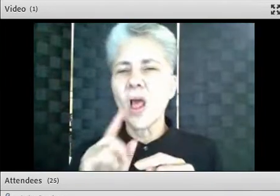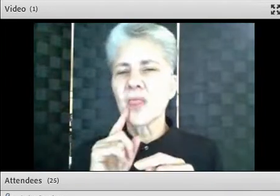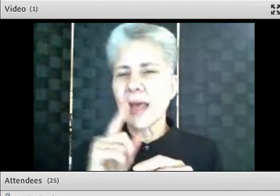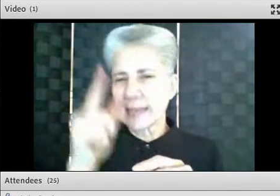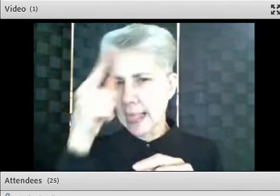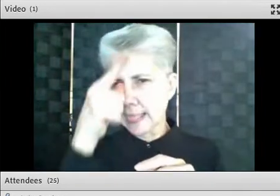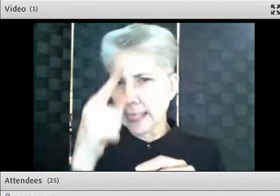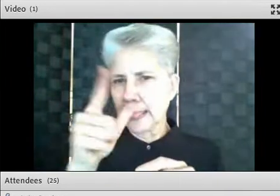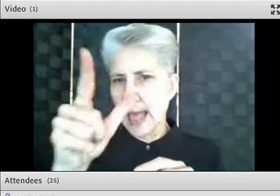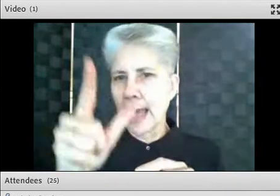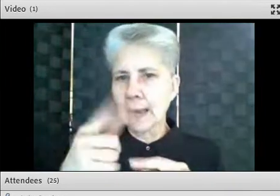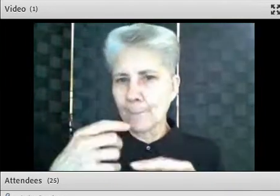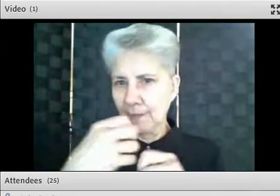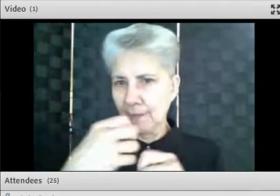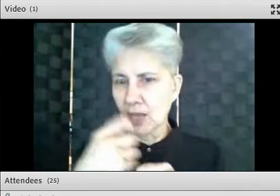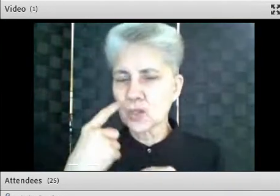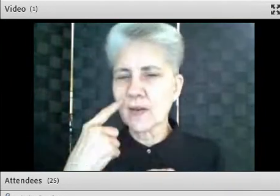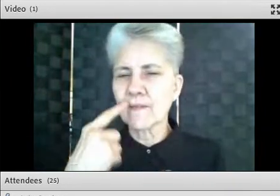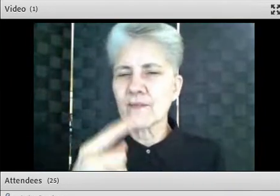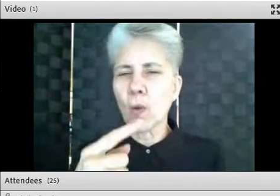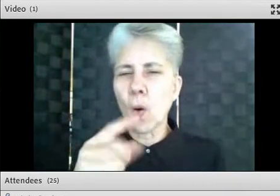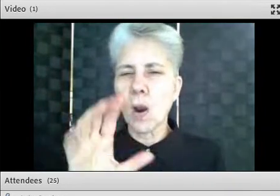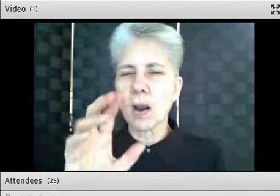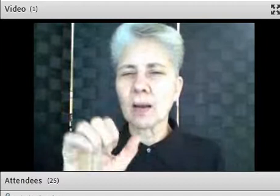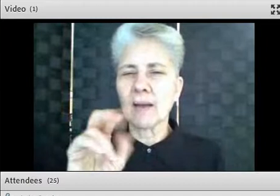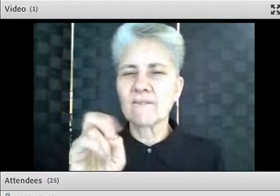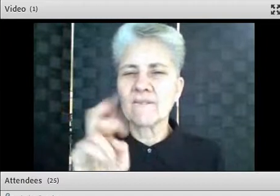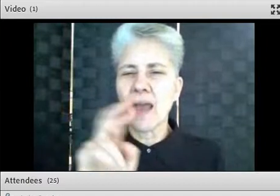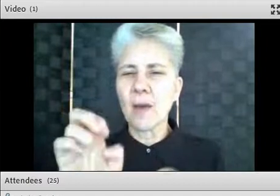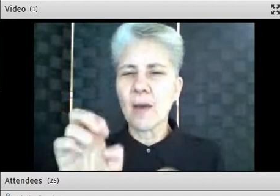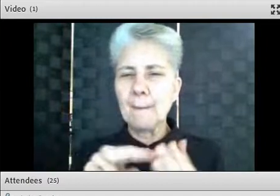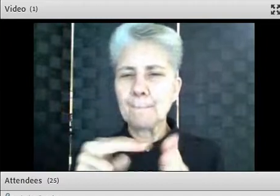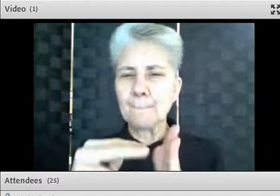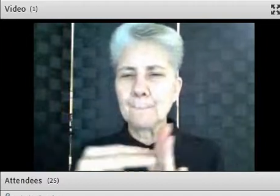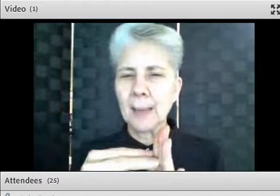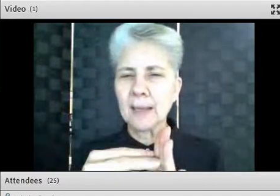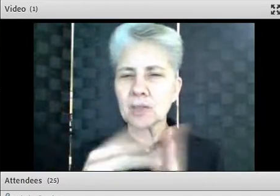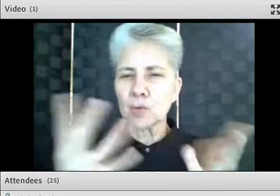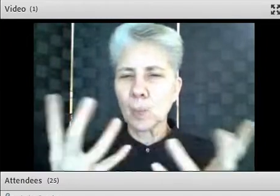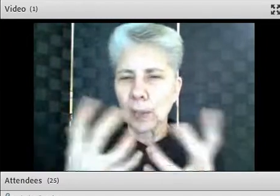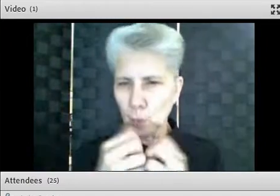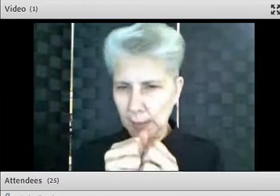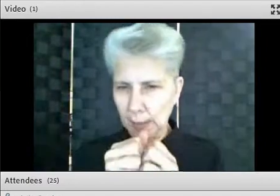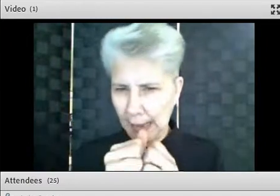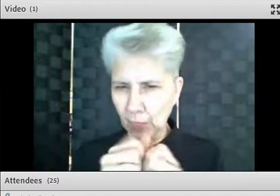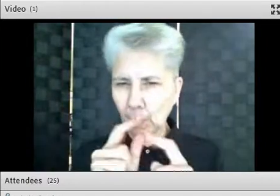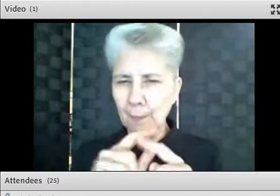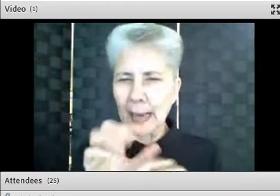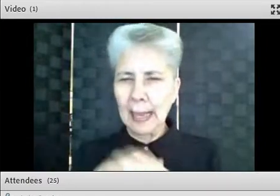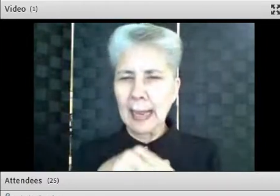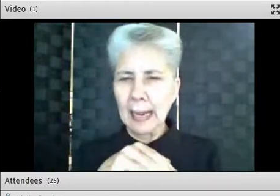This is Latin abbreviation for conferre. It means literally "to bring together,"